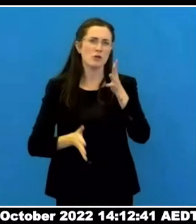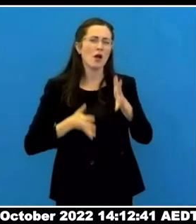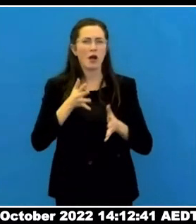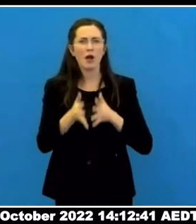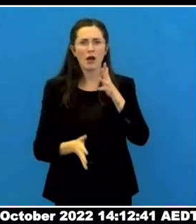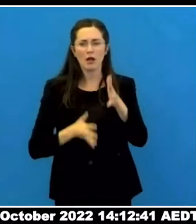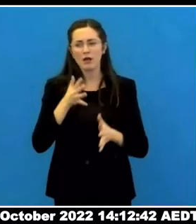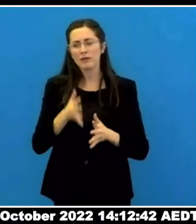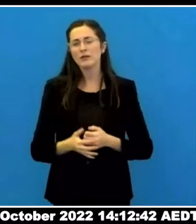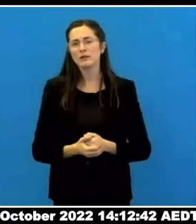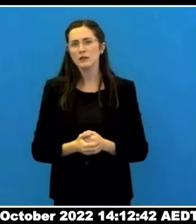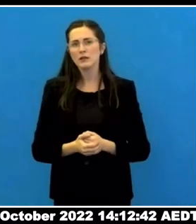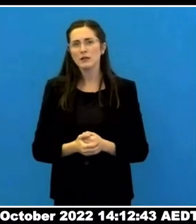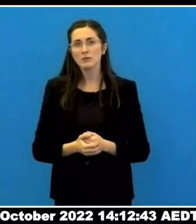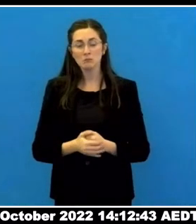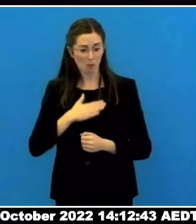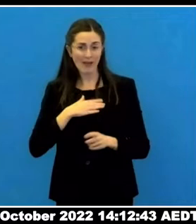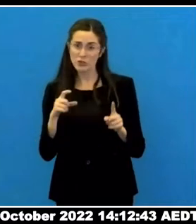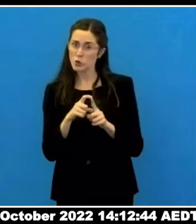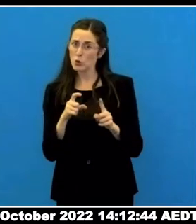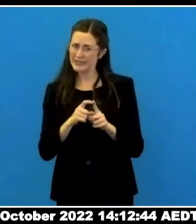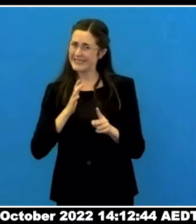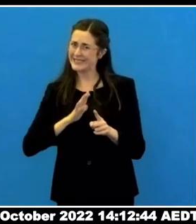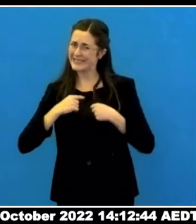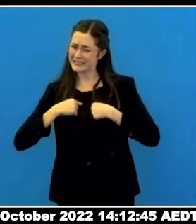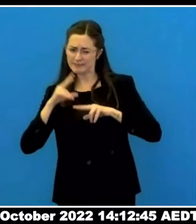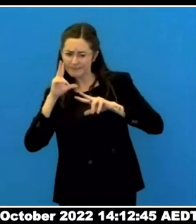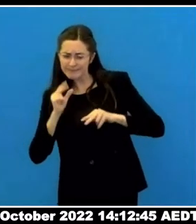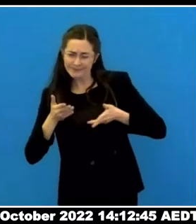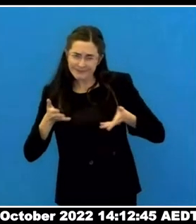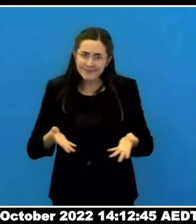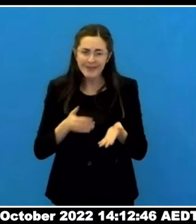My daughter needs a lot of help with daily activities like eating,